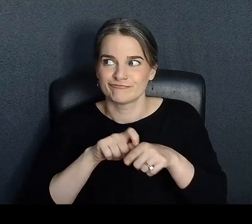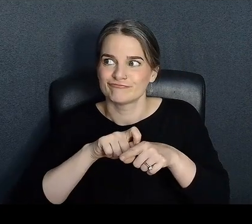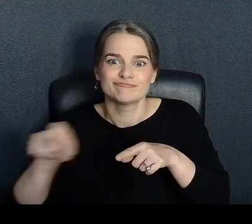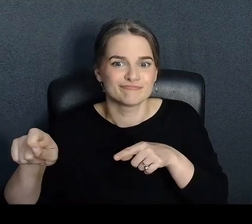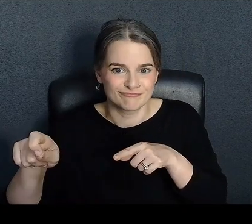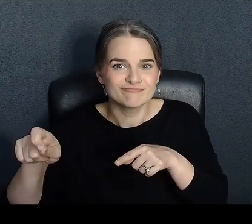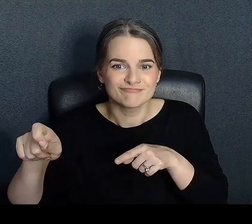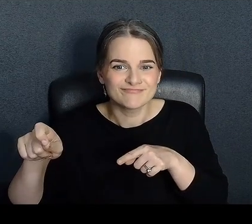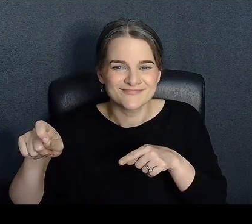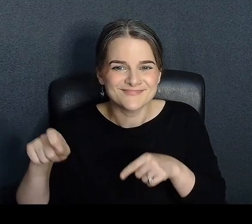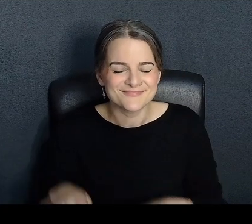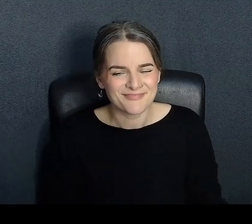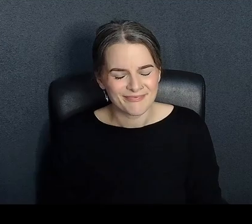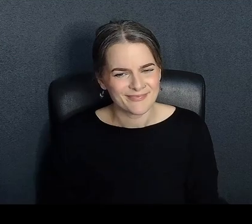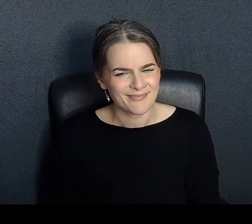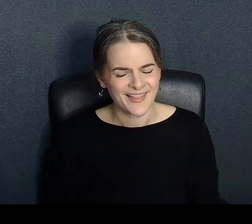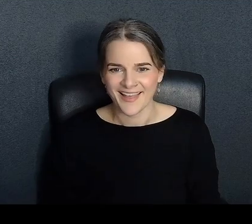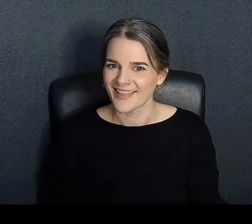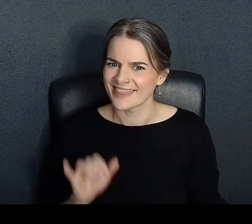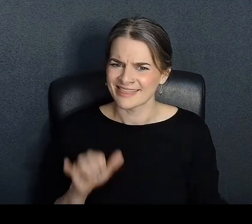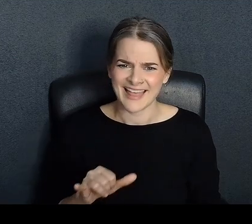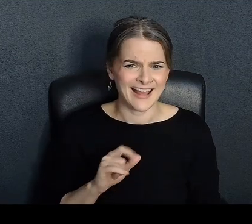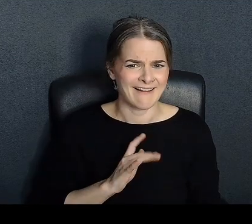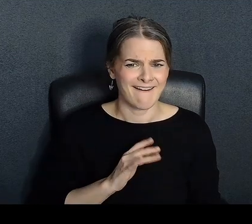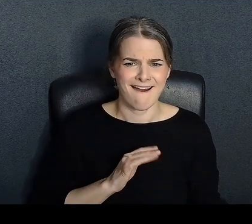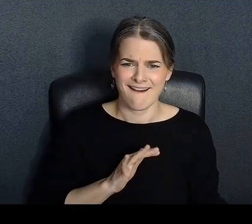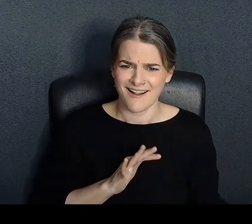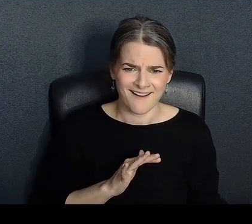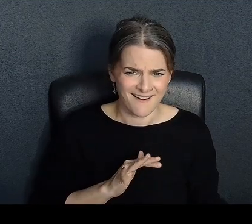So I think that's a really amazing thing, because there